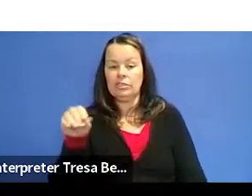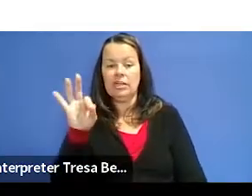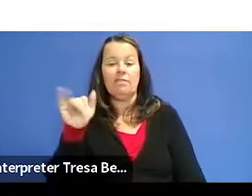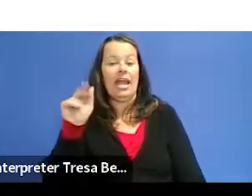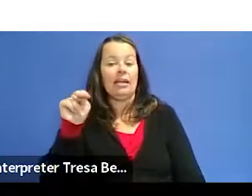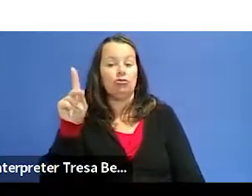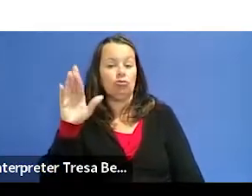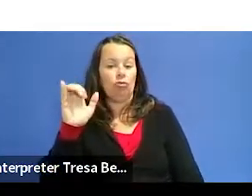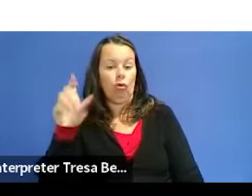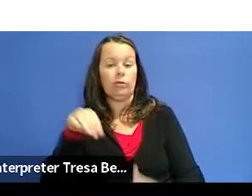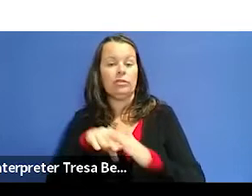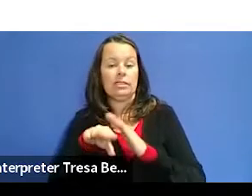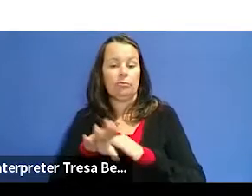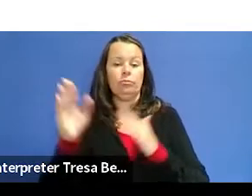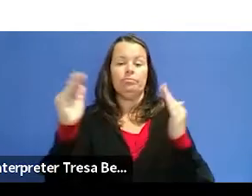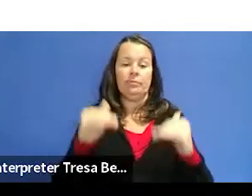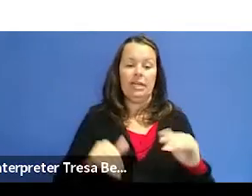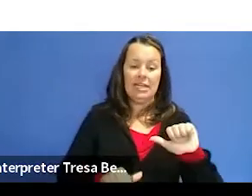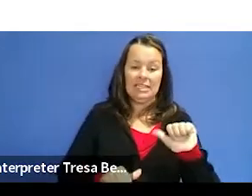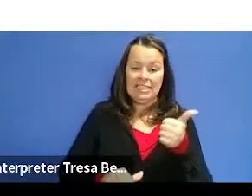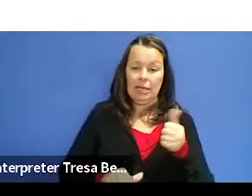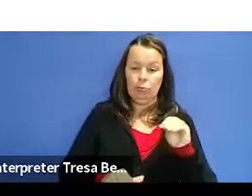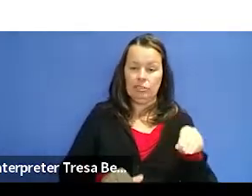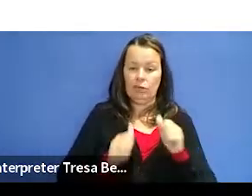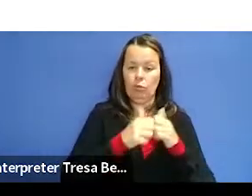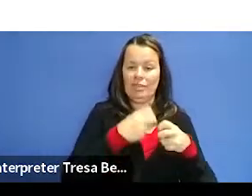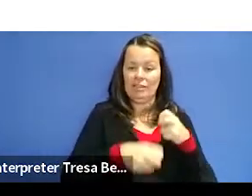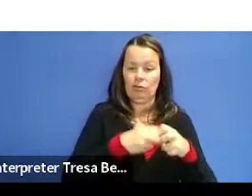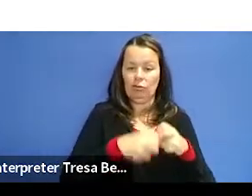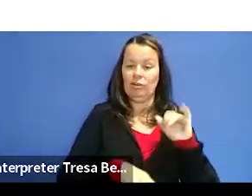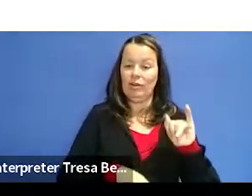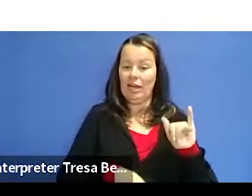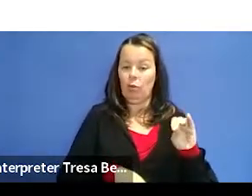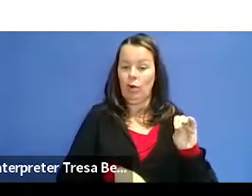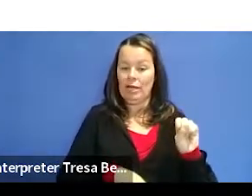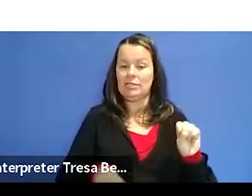Next up, we had 10% accessible with difficulty on the iOS side, 5% accessible